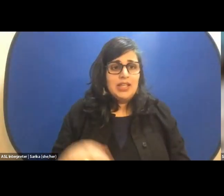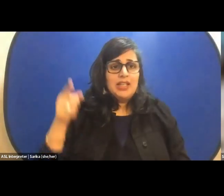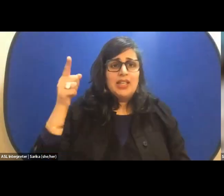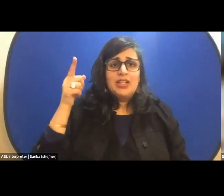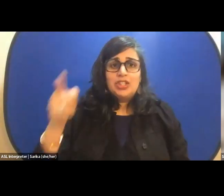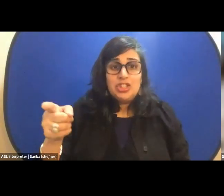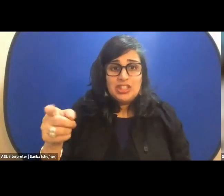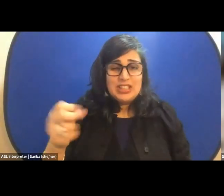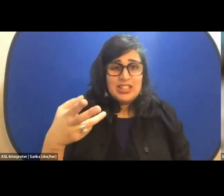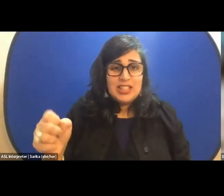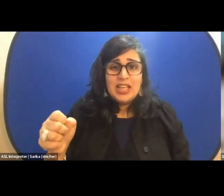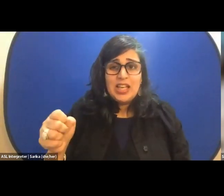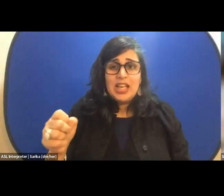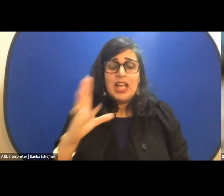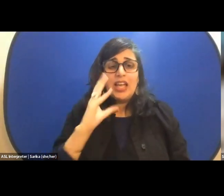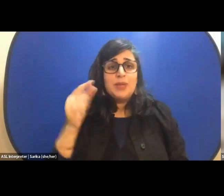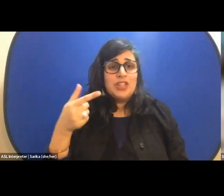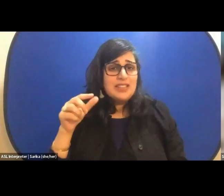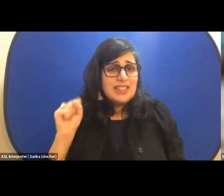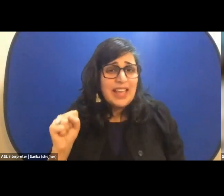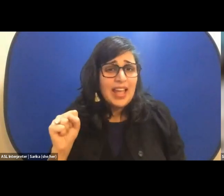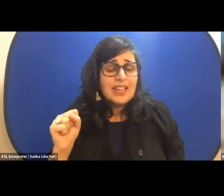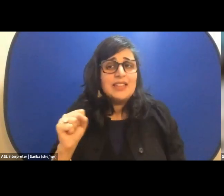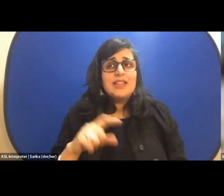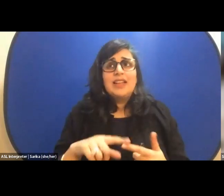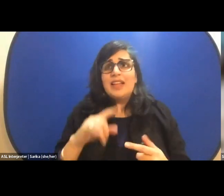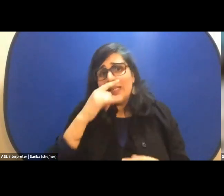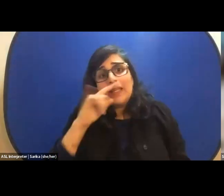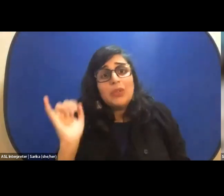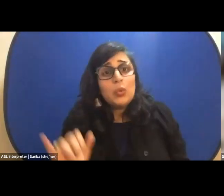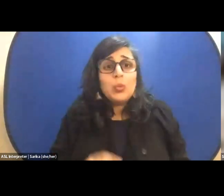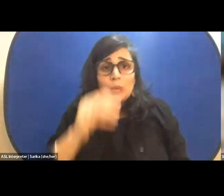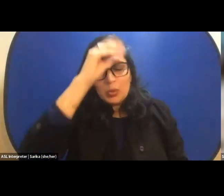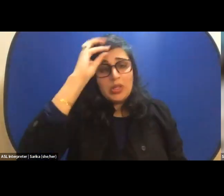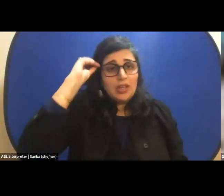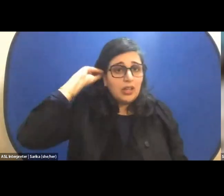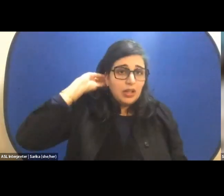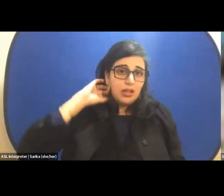straight towards third avenue and fired upon with everything.